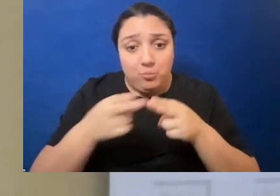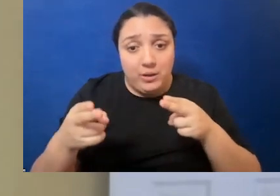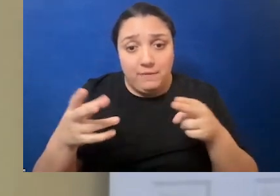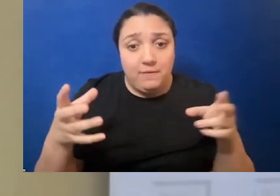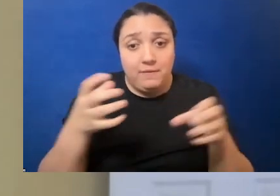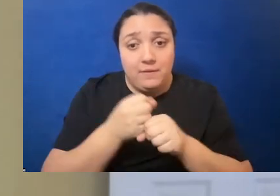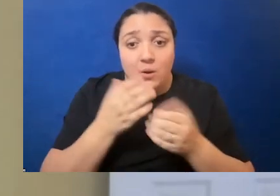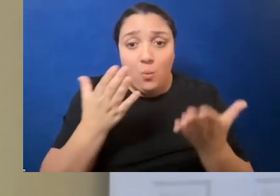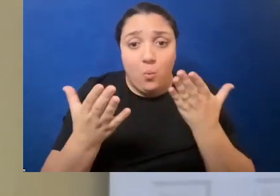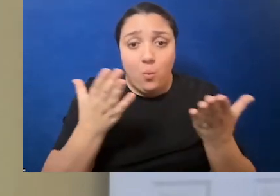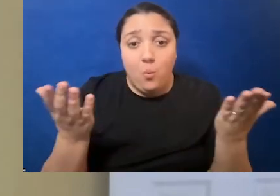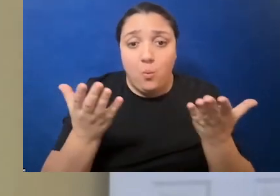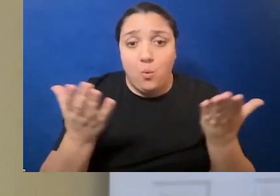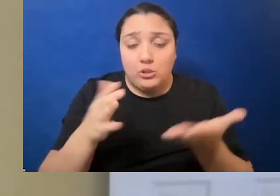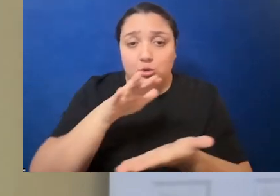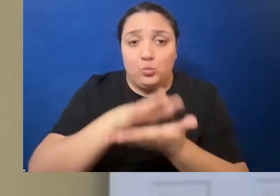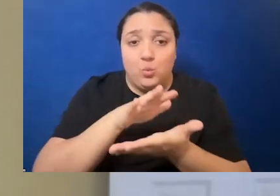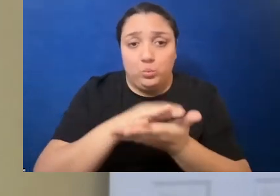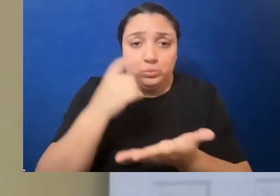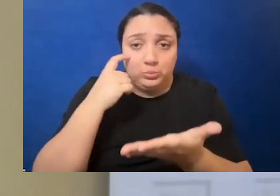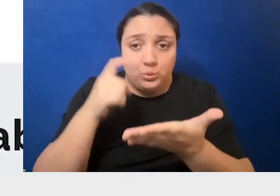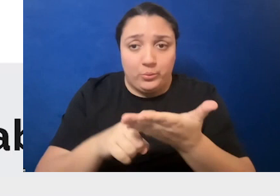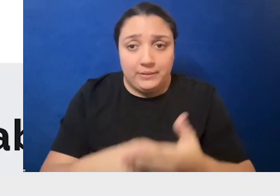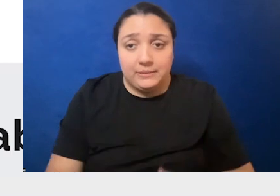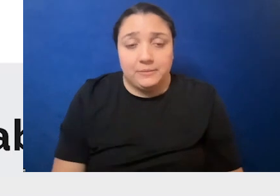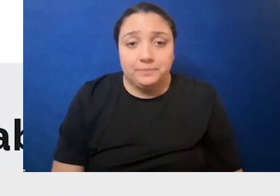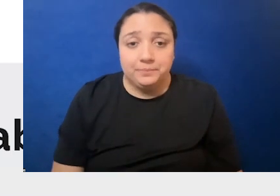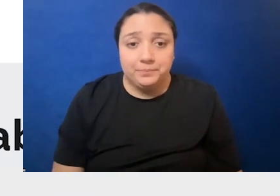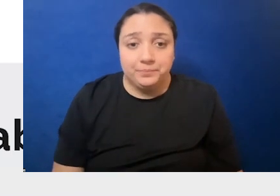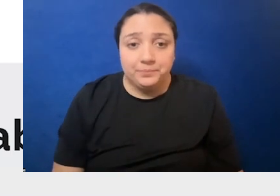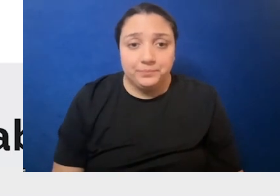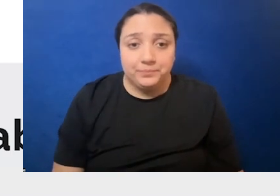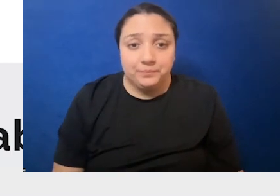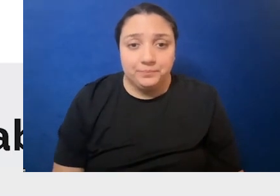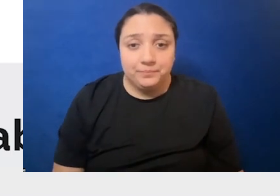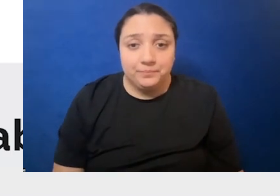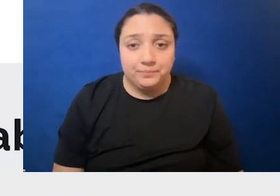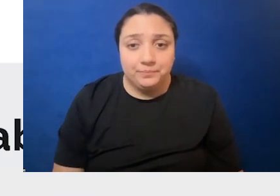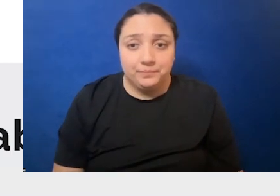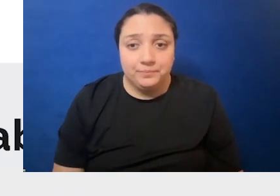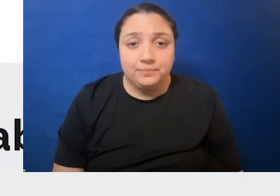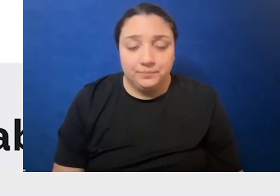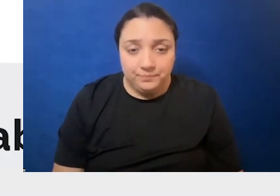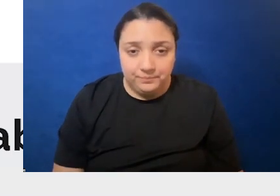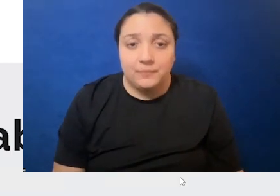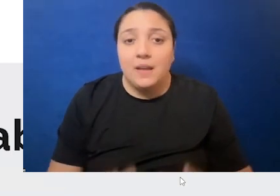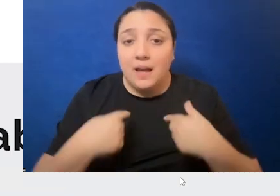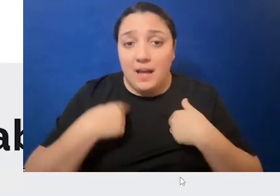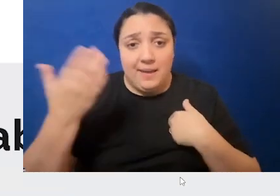OVERVIEW OF WHAT THE SCHOOLS ARE SEEING. I AM KIND OF COMING OFF MY ROLE